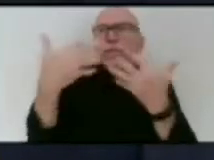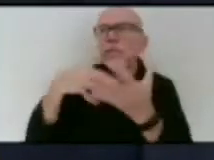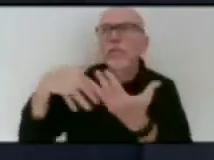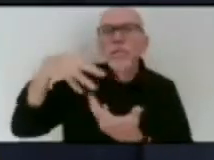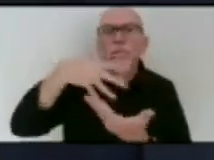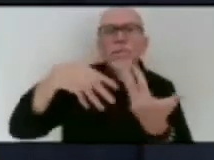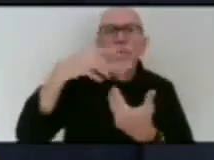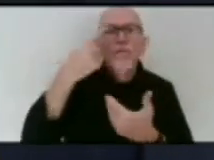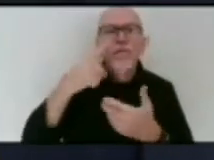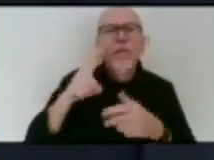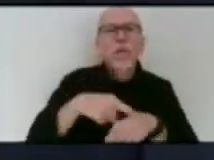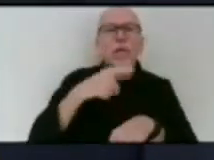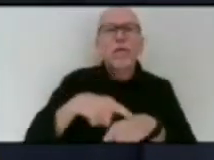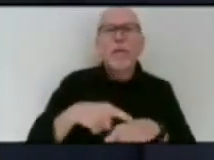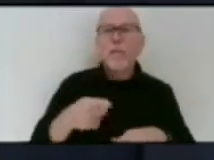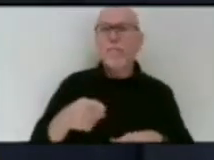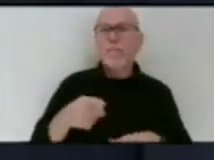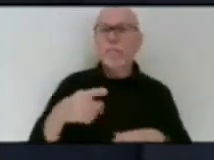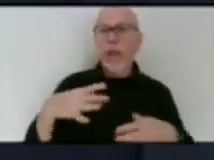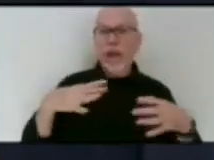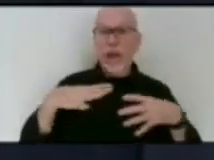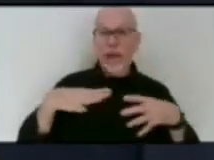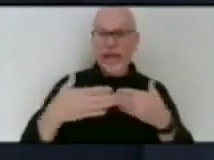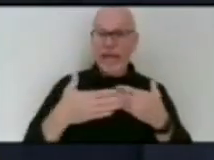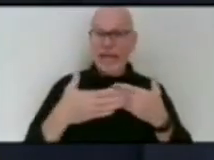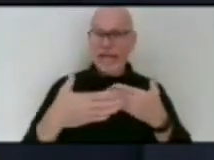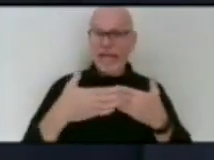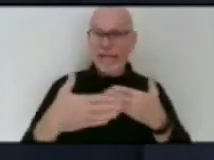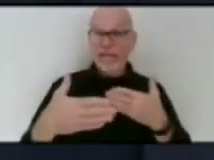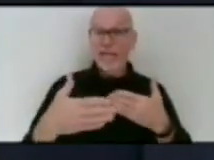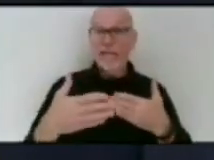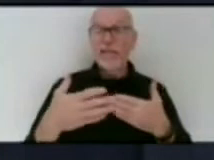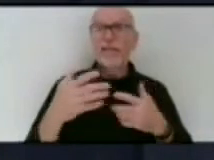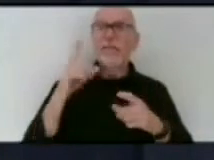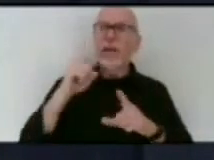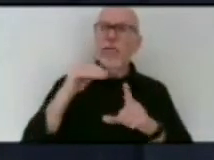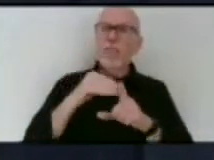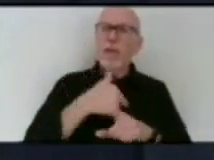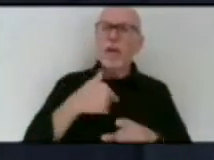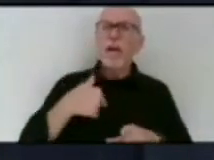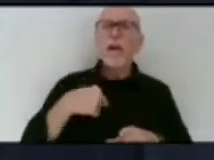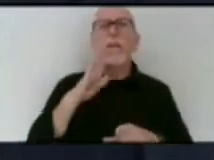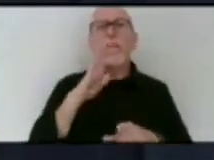Holiday season is a time that reminds us to be thankful and to have hope.